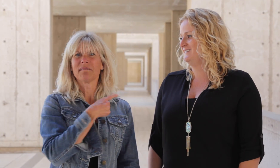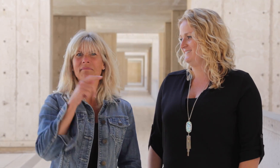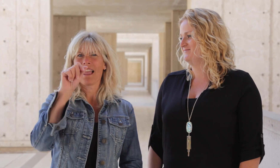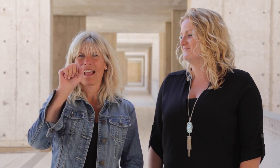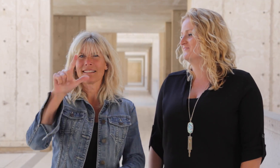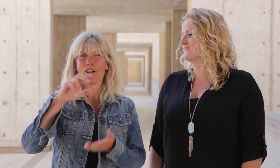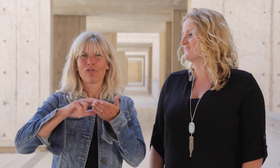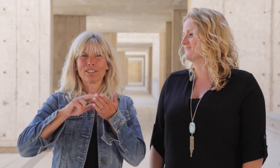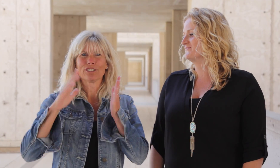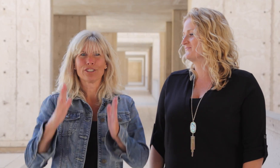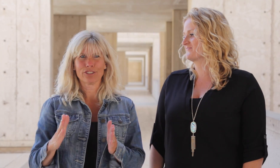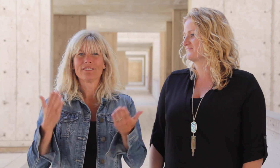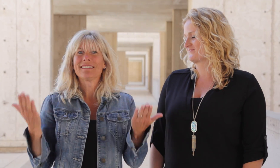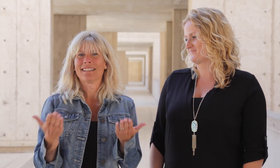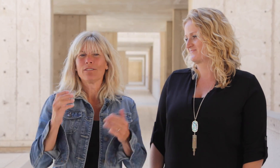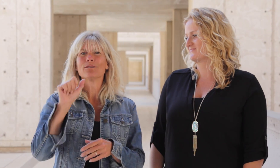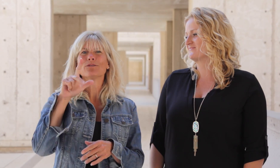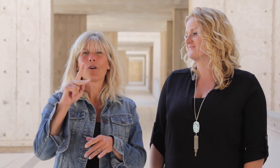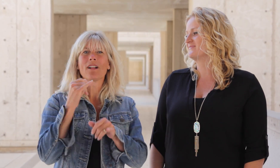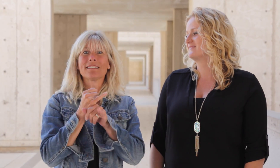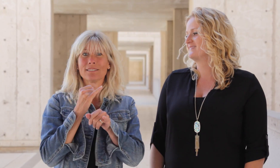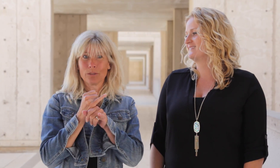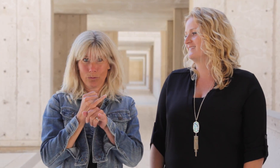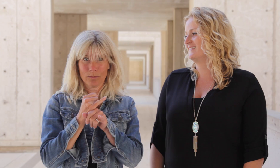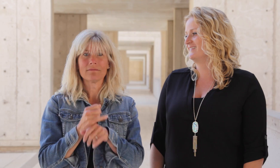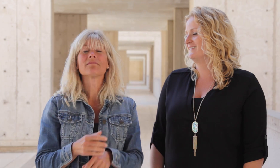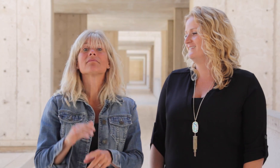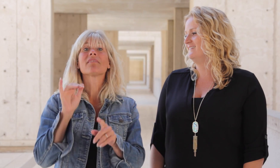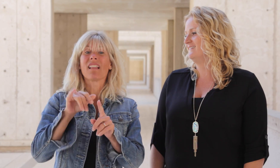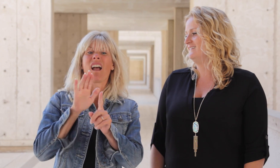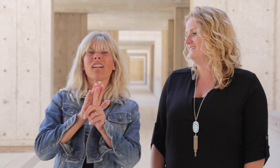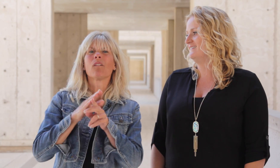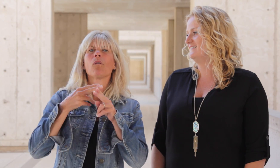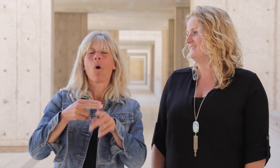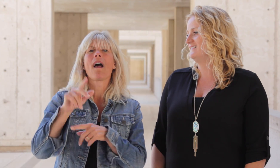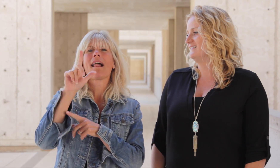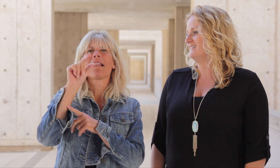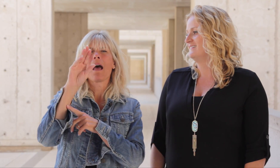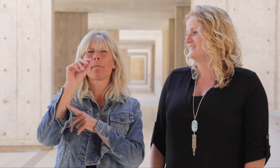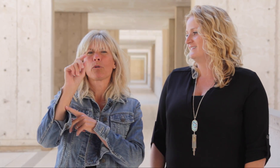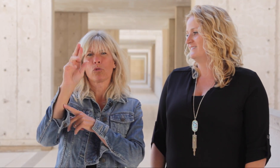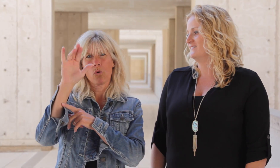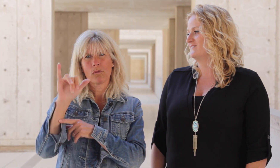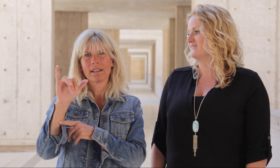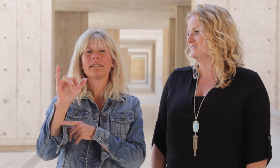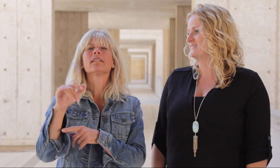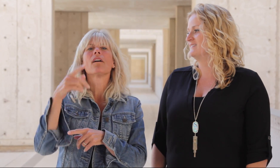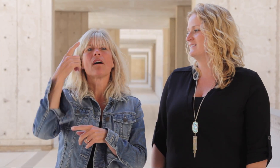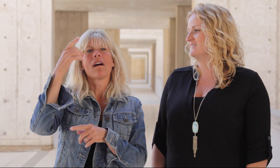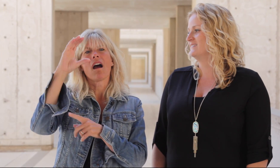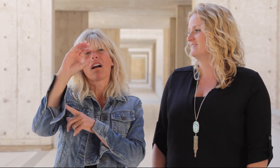We are both ASL researchers at Salk Institute’s Laboratory of Cognitive Neuroscience in La Jolla, California.